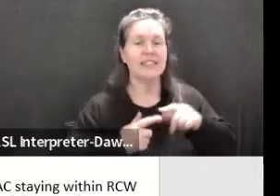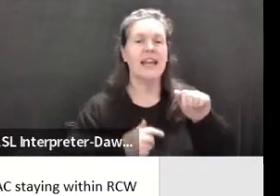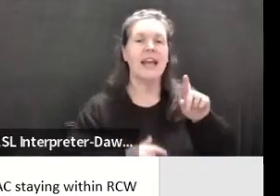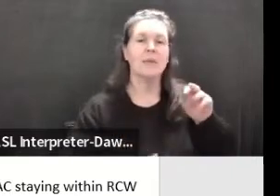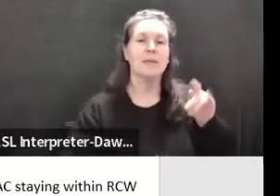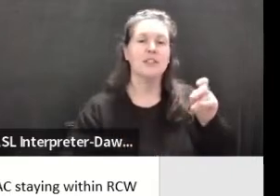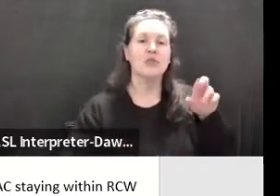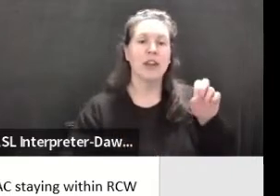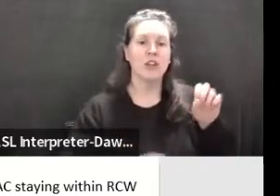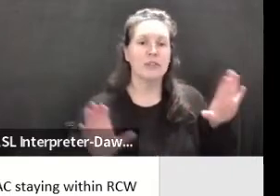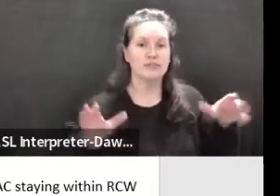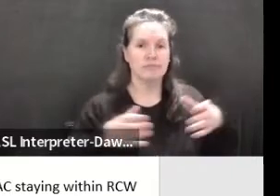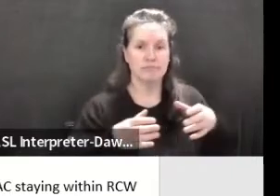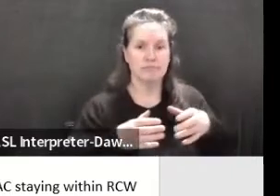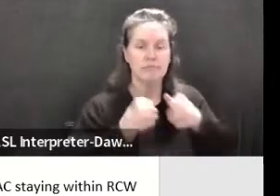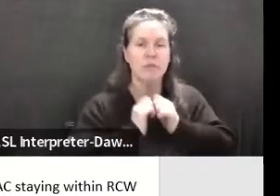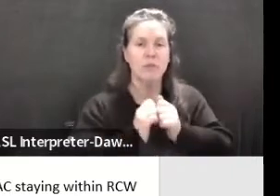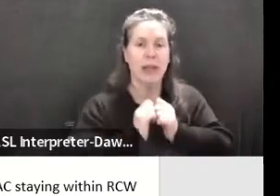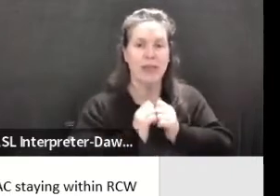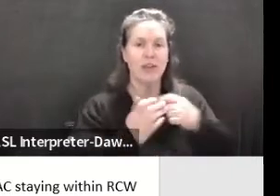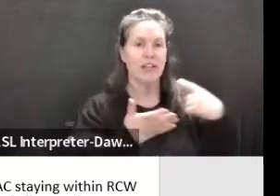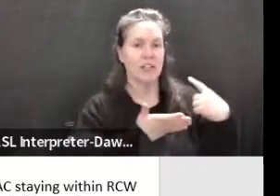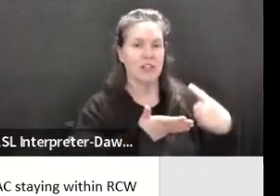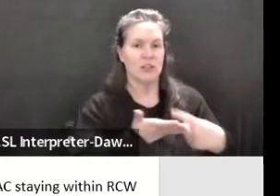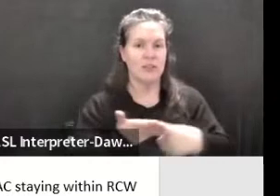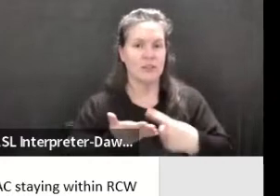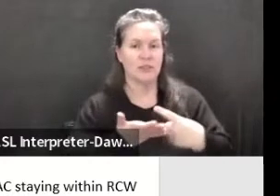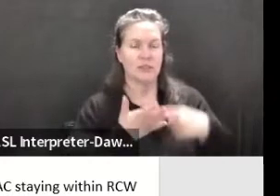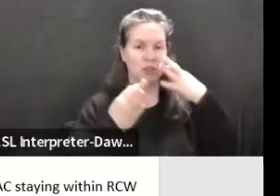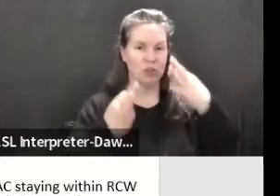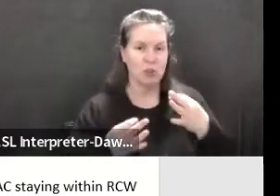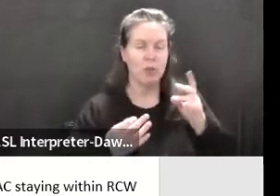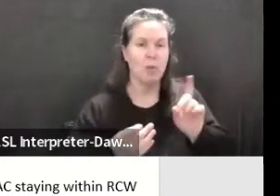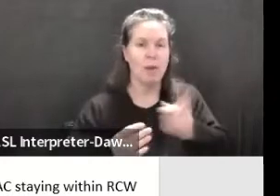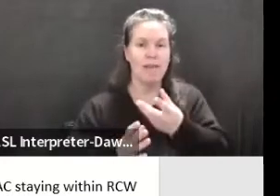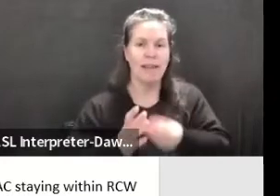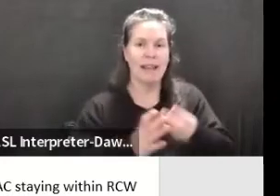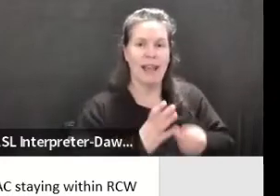and determined what kind of, where the gaps were, what were people already asking for?